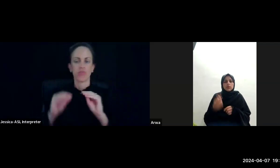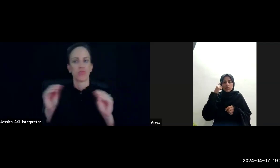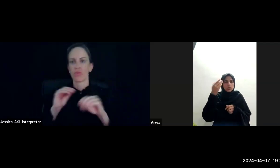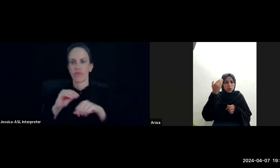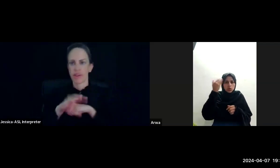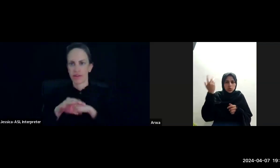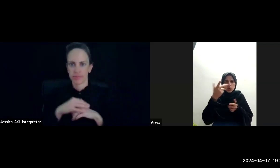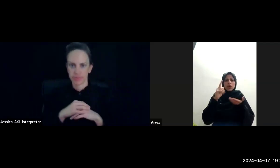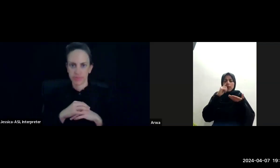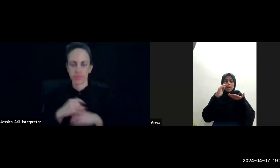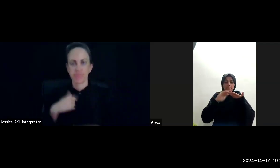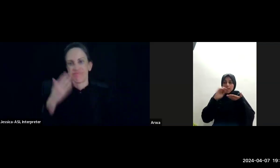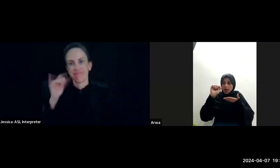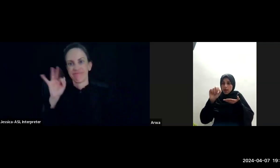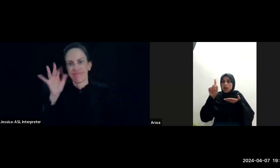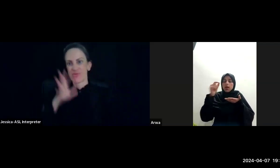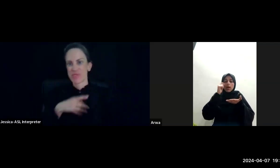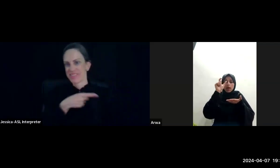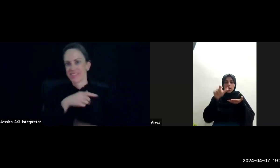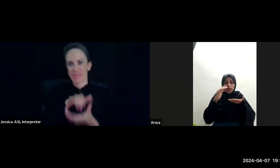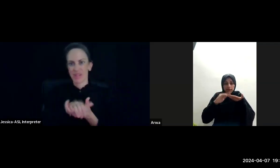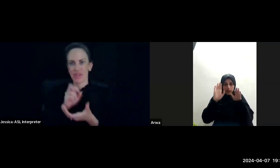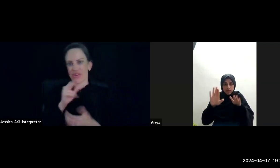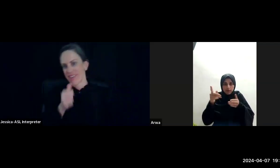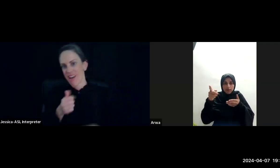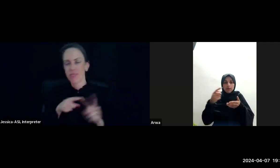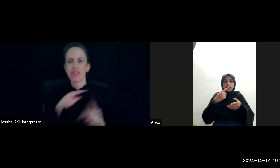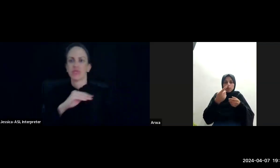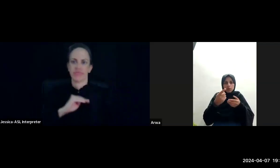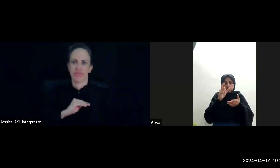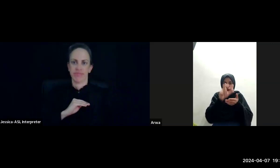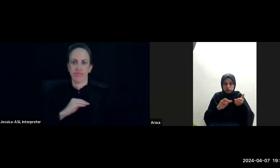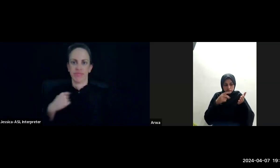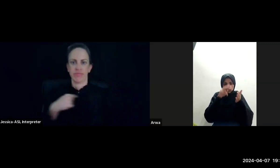married or not but she was quite satisfied with what we said okay. This was couple of years ago